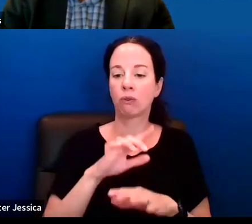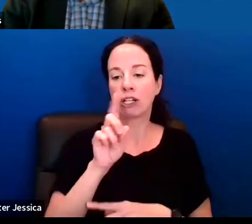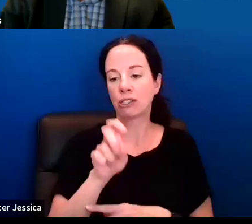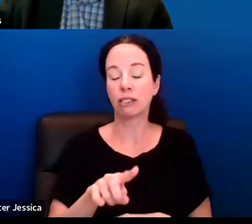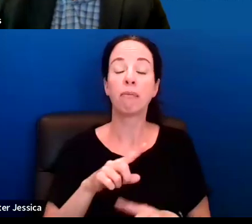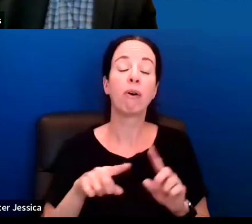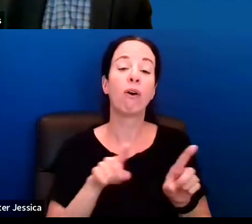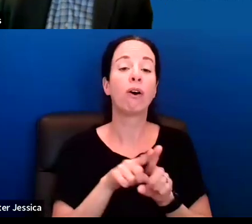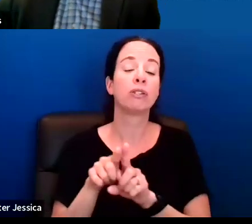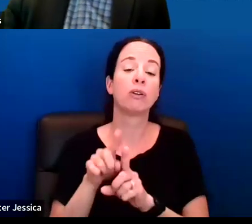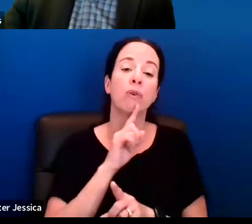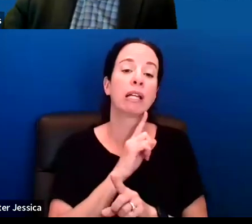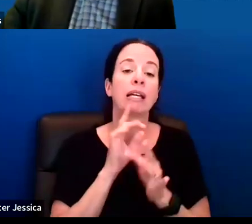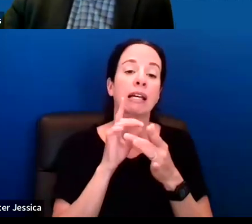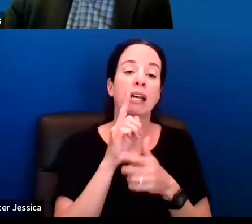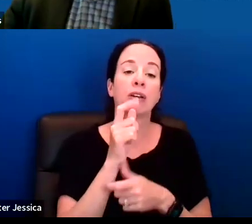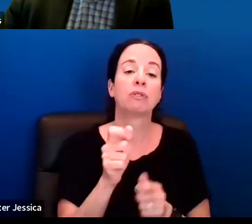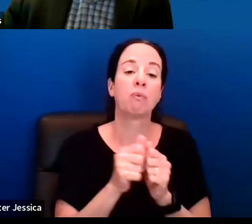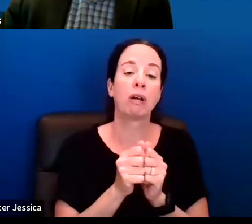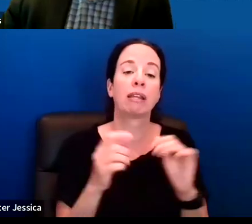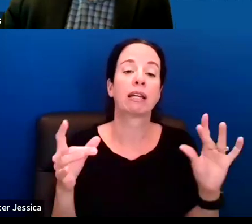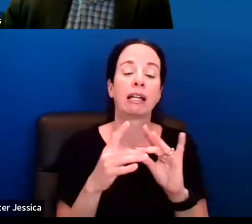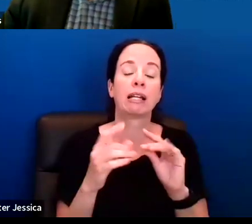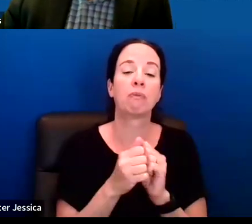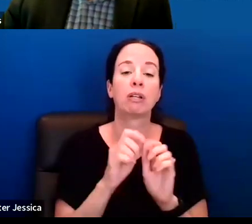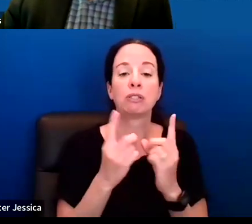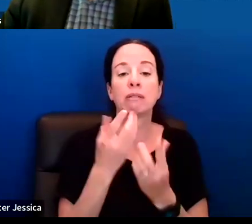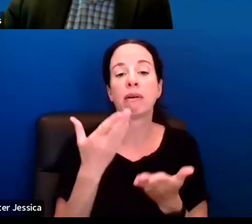we're also interested in connecting with districts that might already be capturing this information